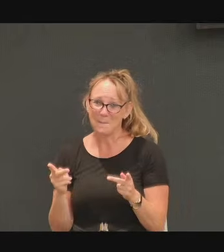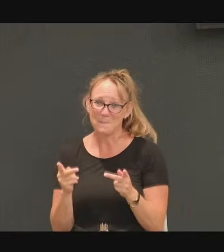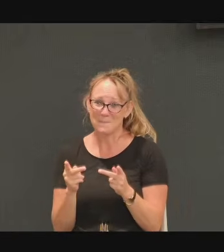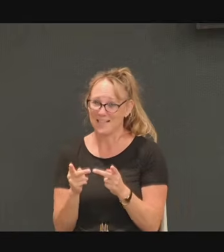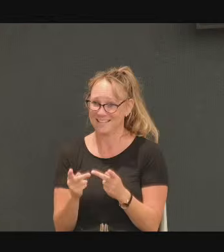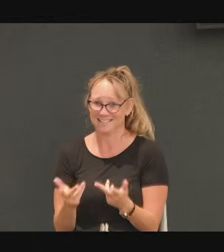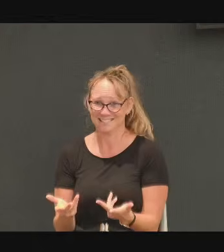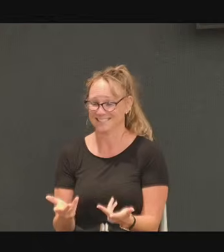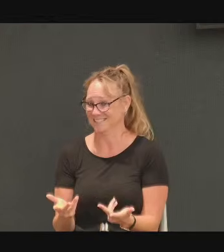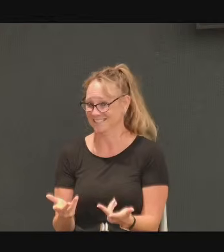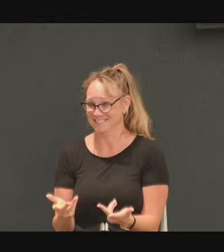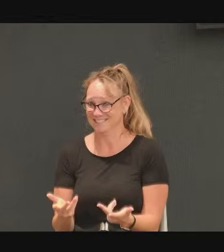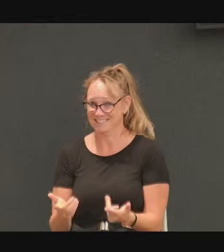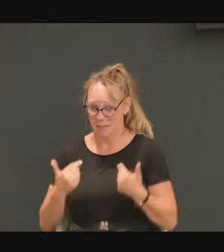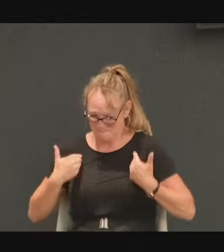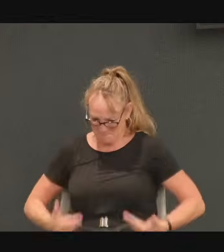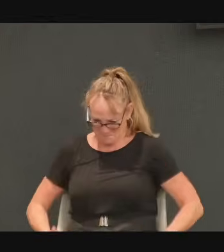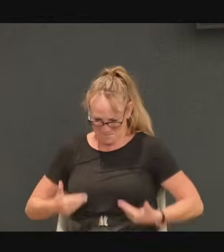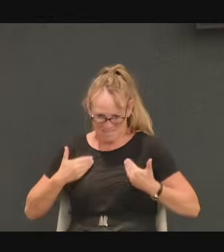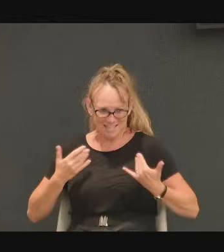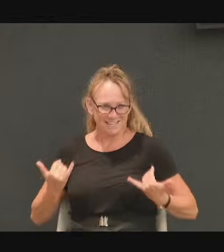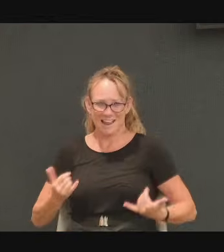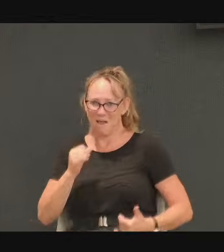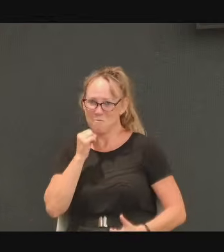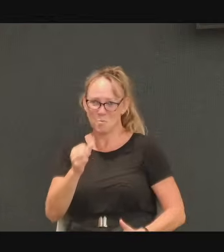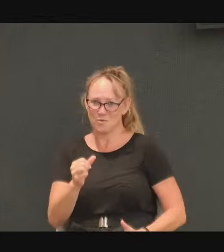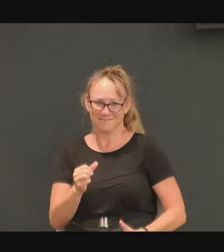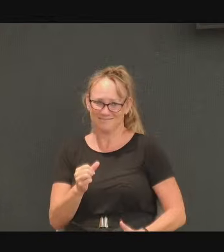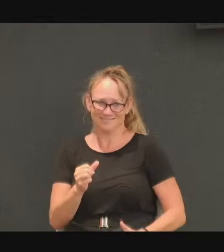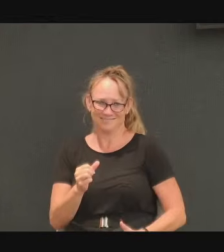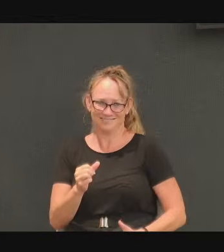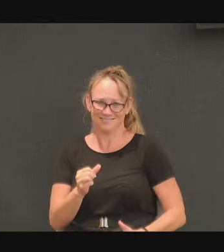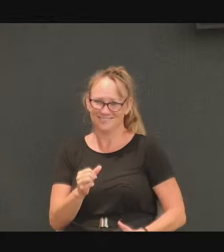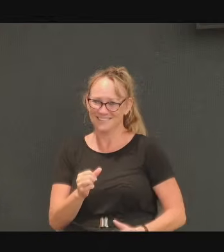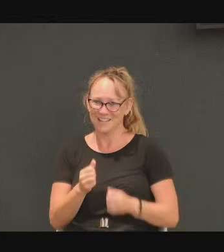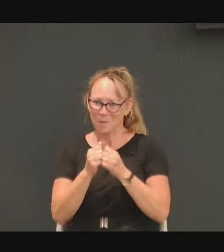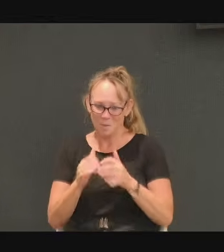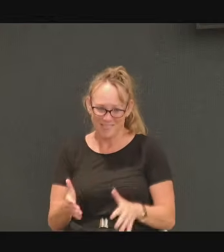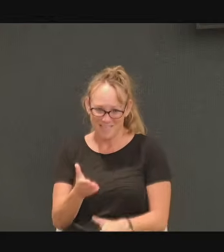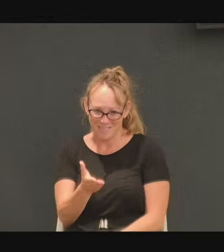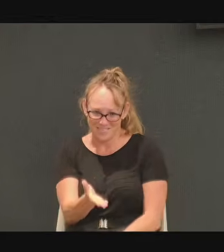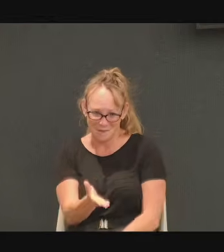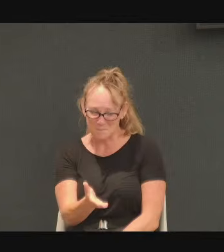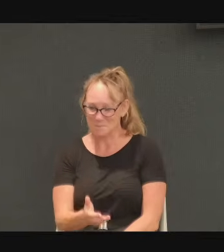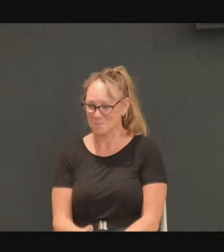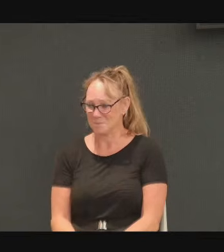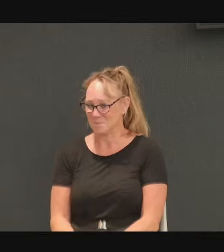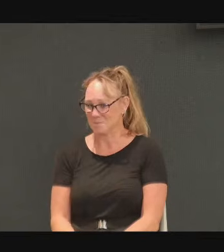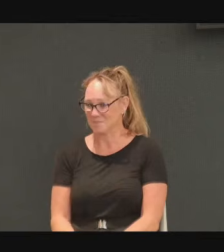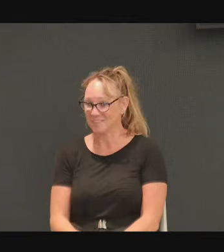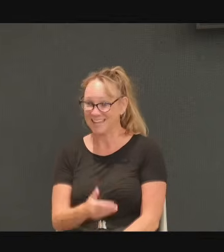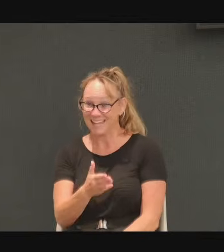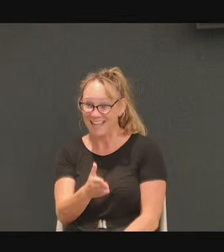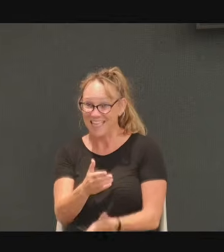able to do anything that I've done without them. JFS has helped pay for a way for me to get my